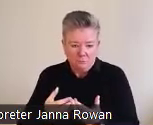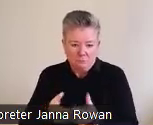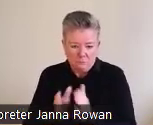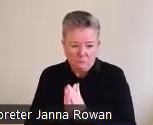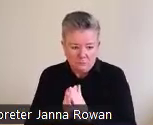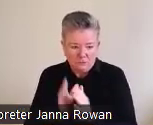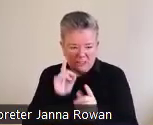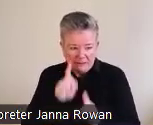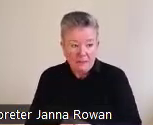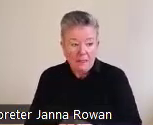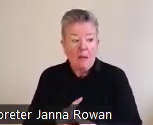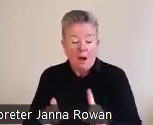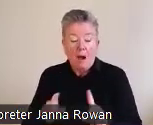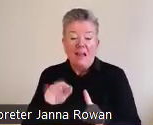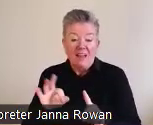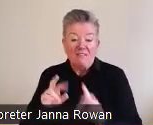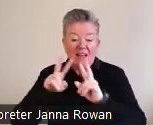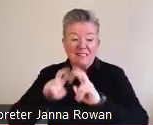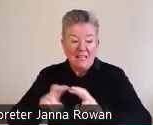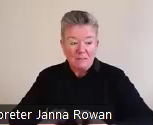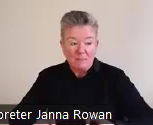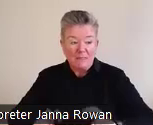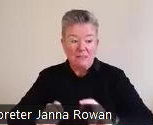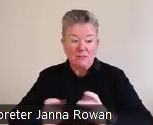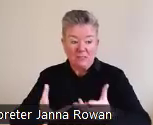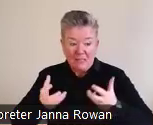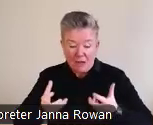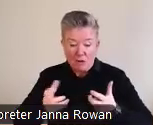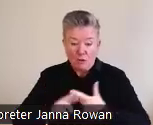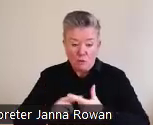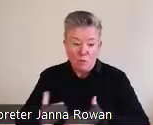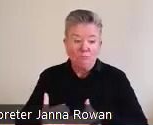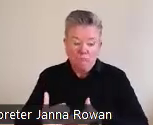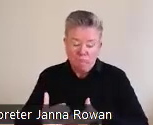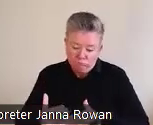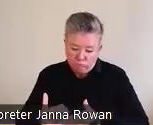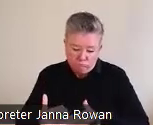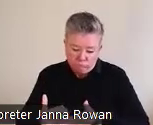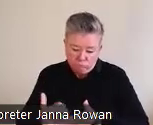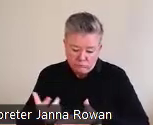However, if assessments are desired or new information